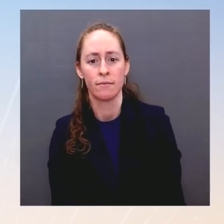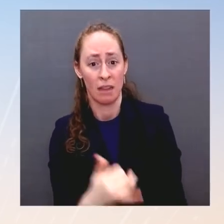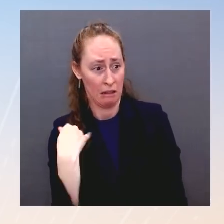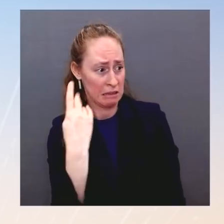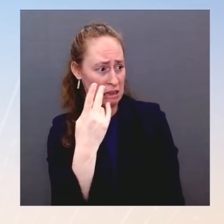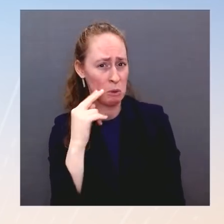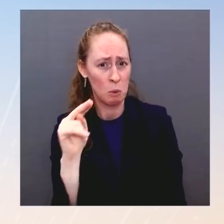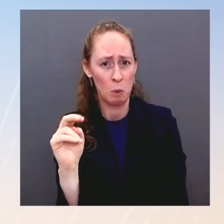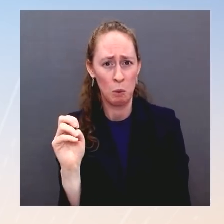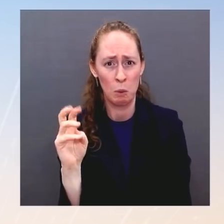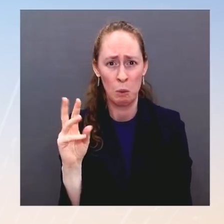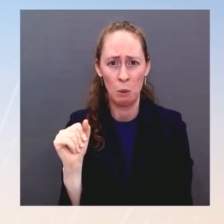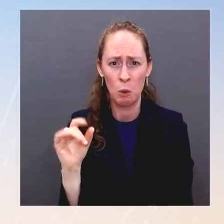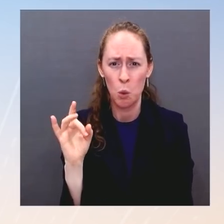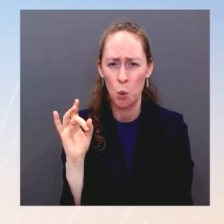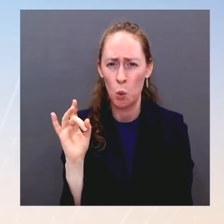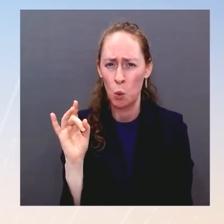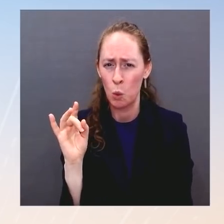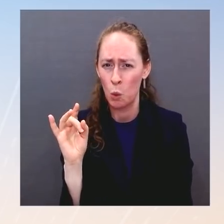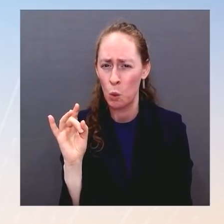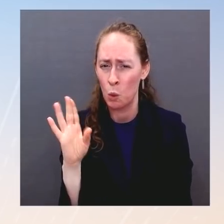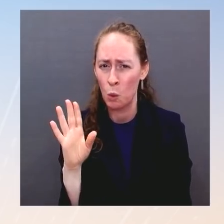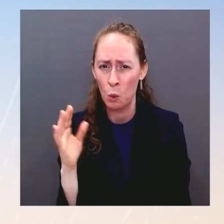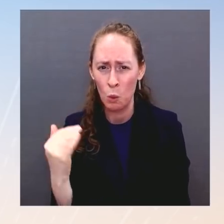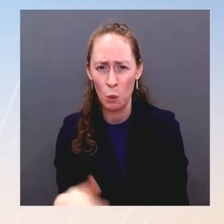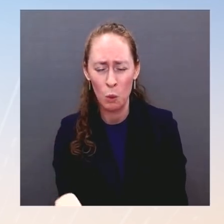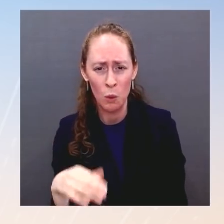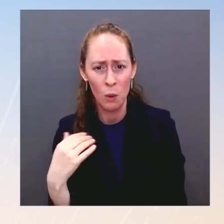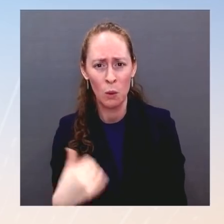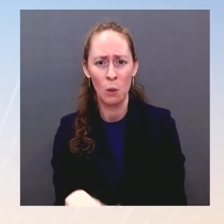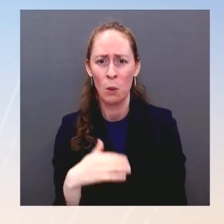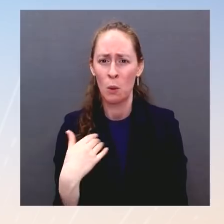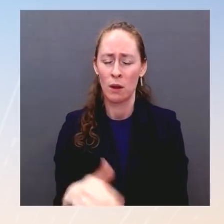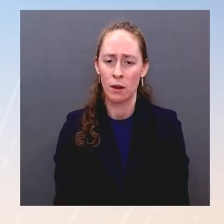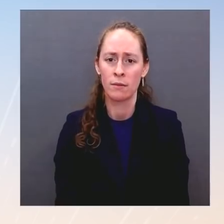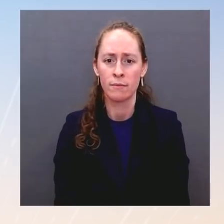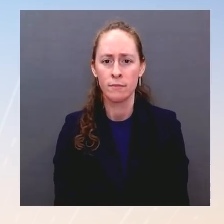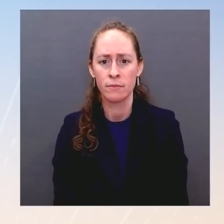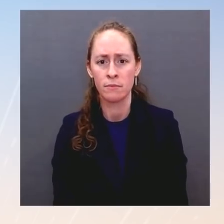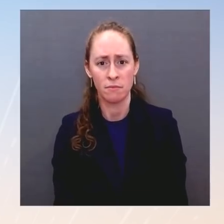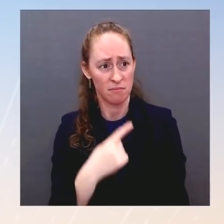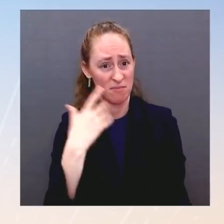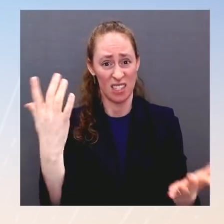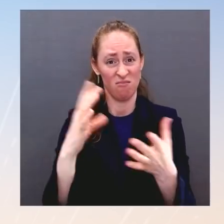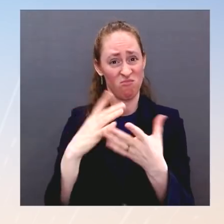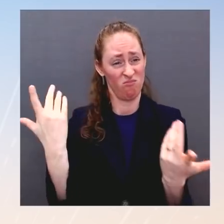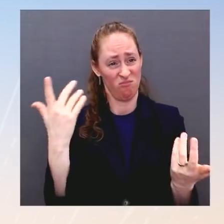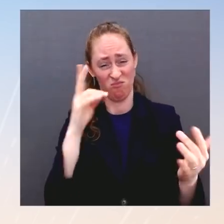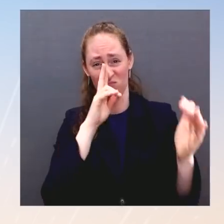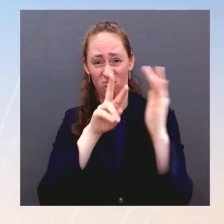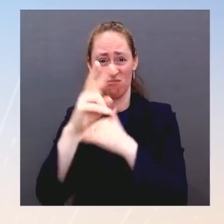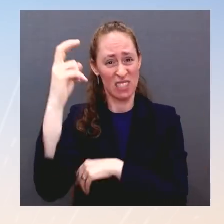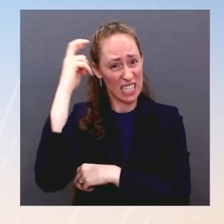that Kyiv is going to fall any day? Ms. Psaki: Well, Peter, first of all, we are the largest provider of humanitarian assistance,